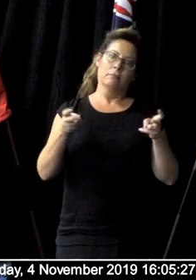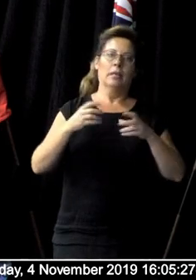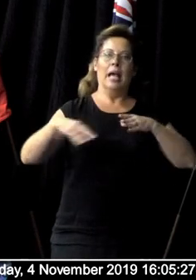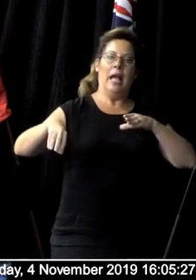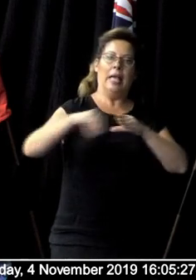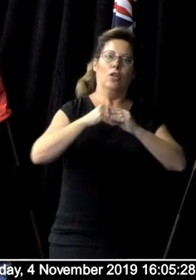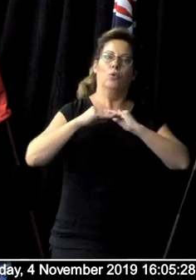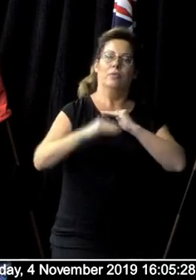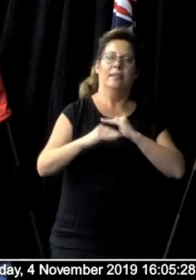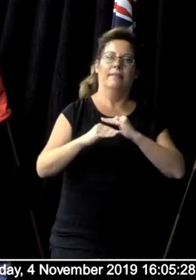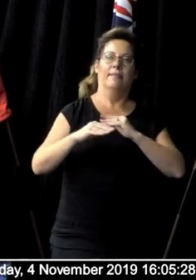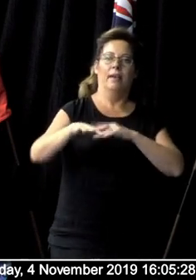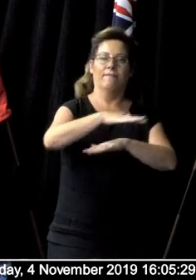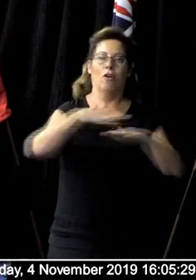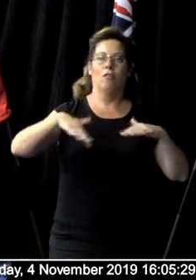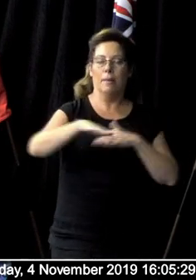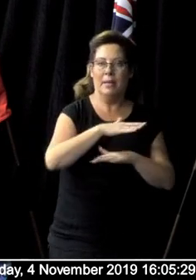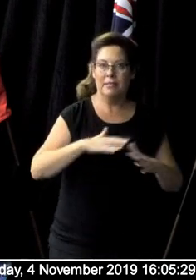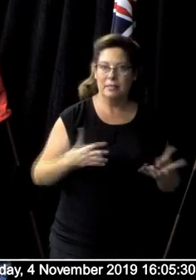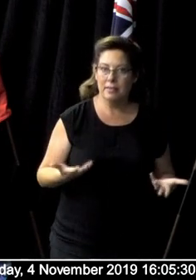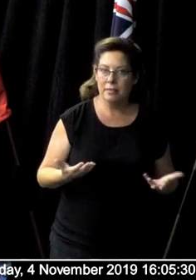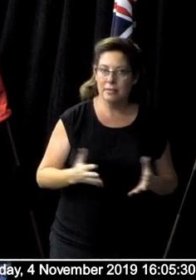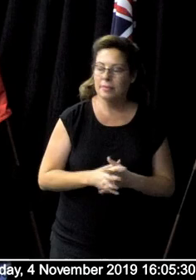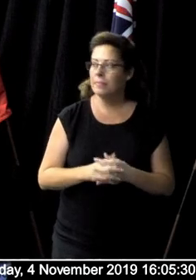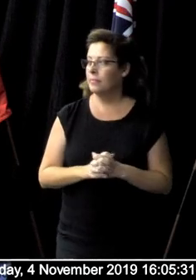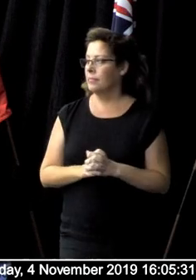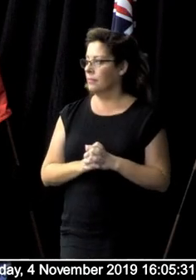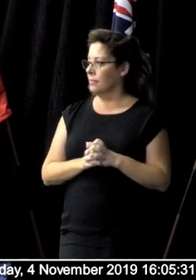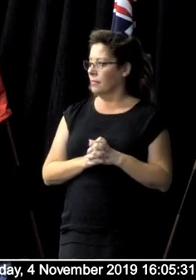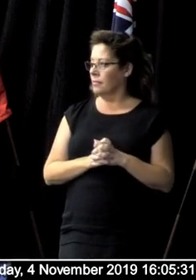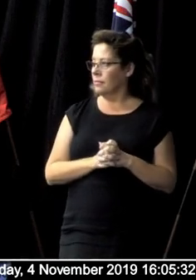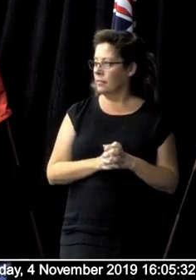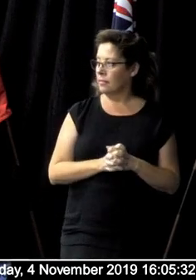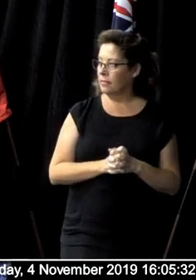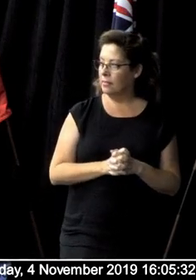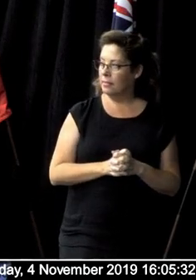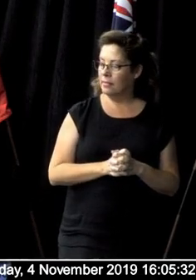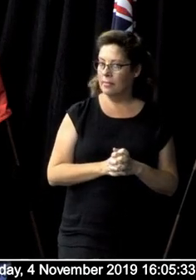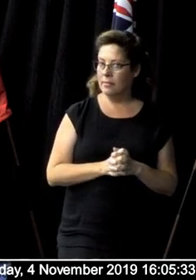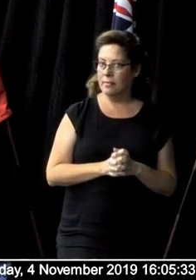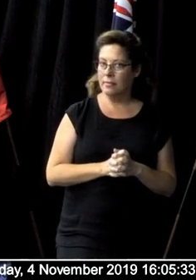Mrs Wilson, do you have a view about phasing out special schools?